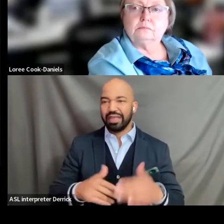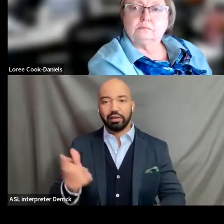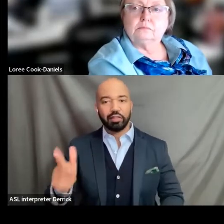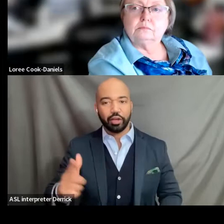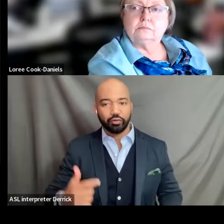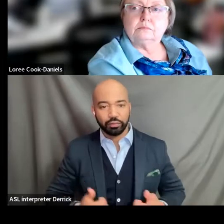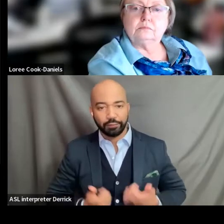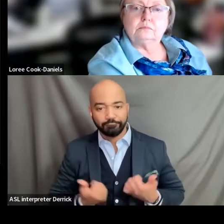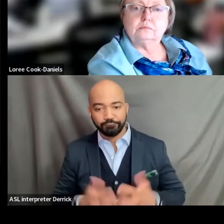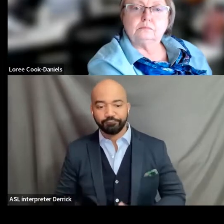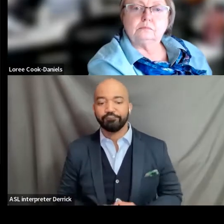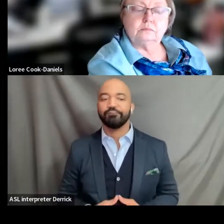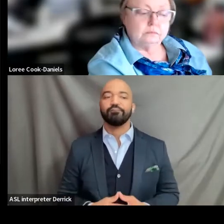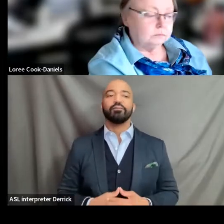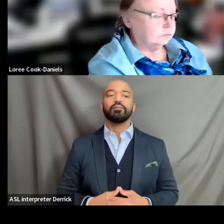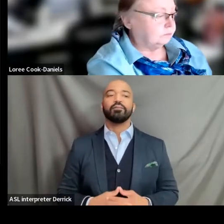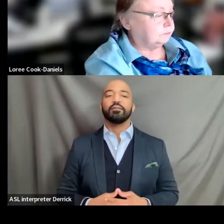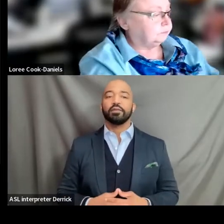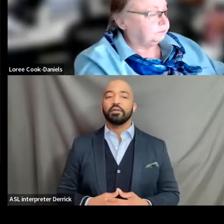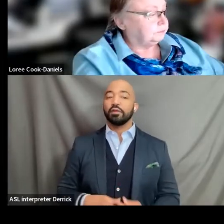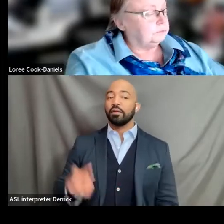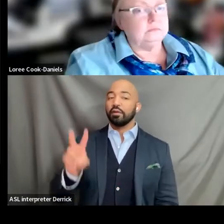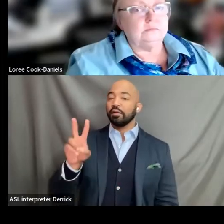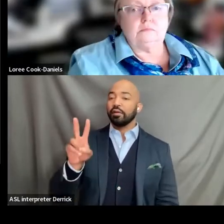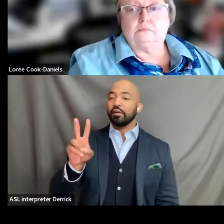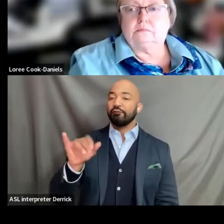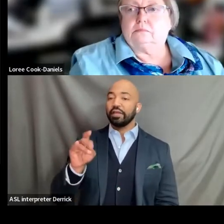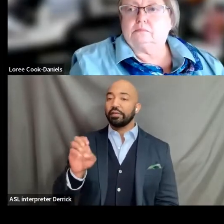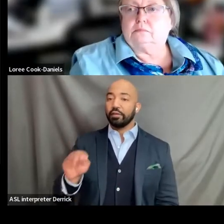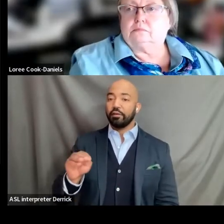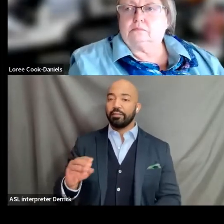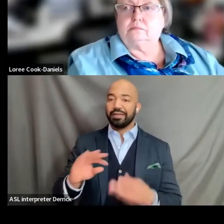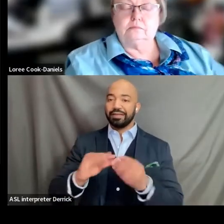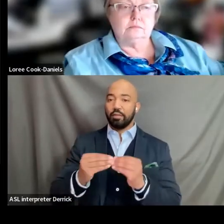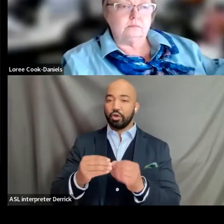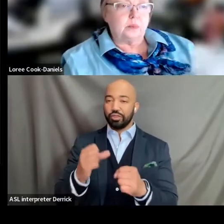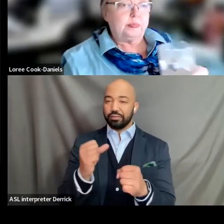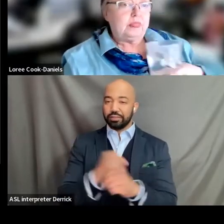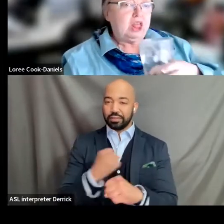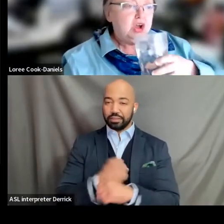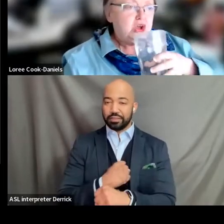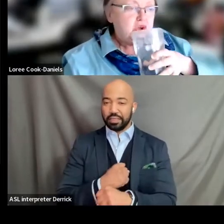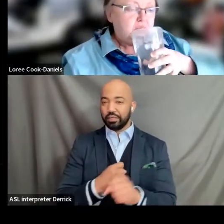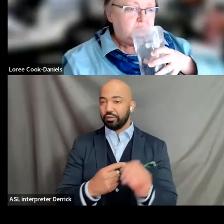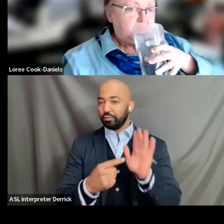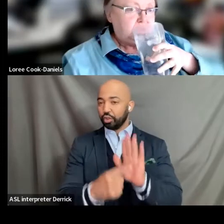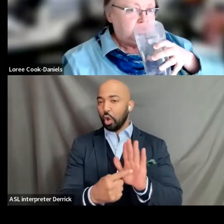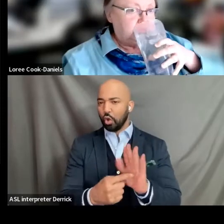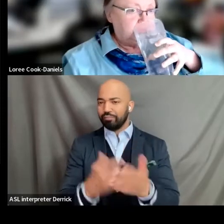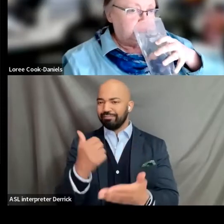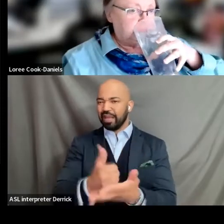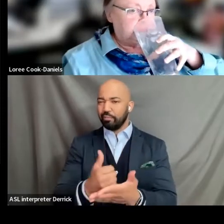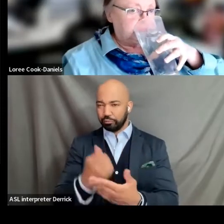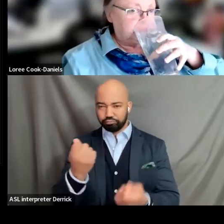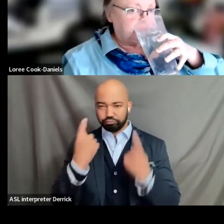A couple of victimization stats to just ground us in what we're looking at today in part are the rates of sexual violence